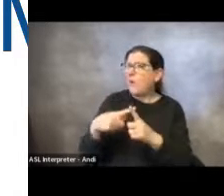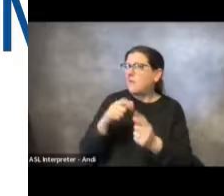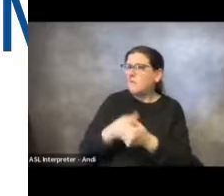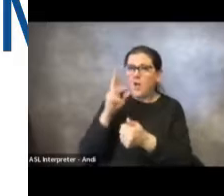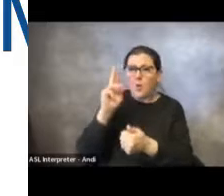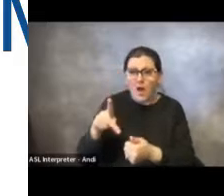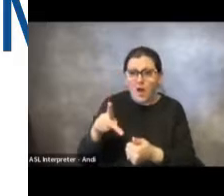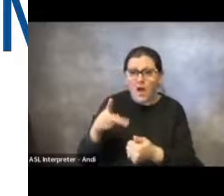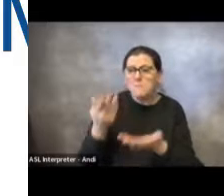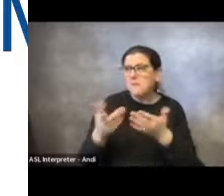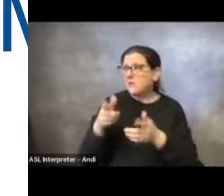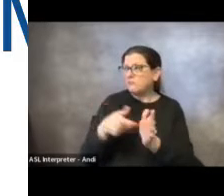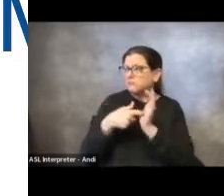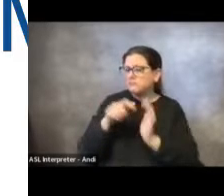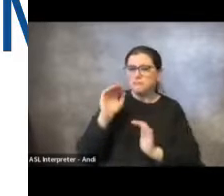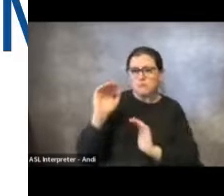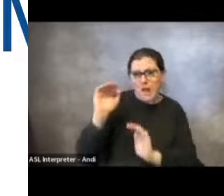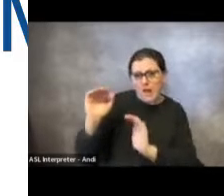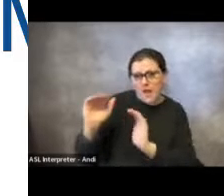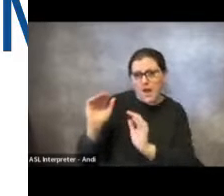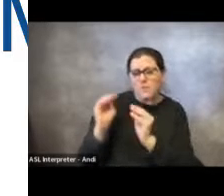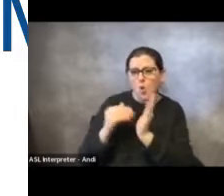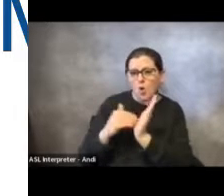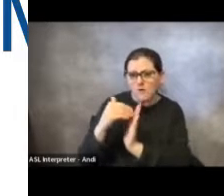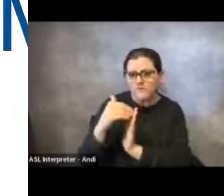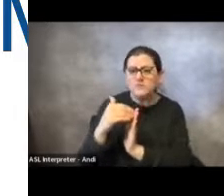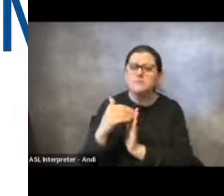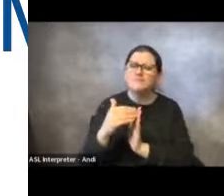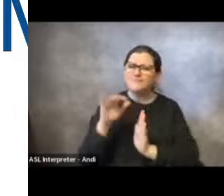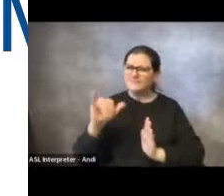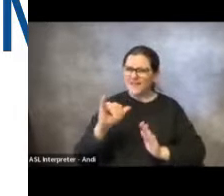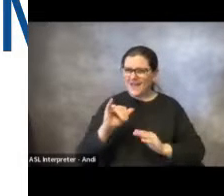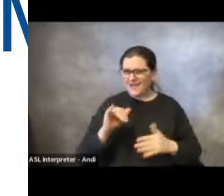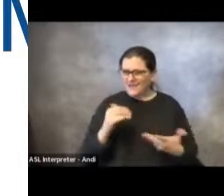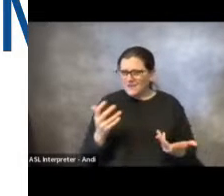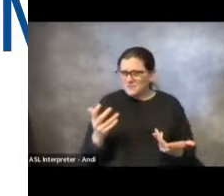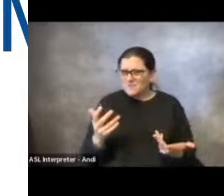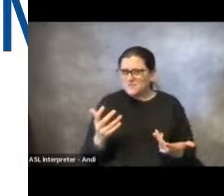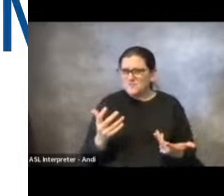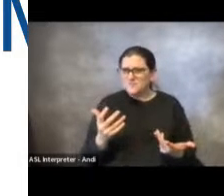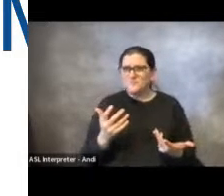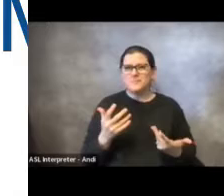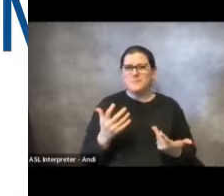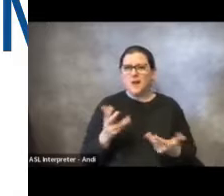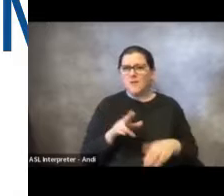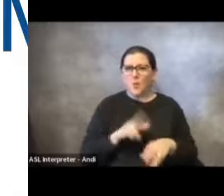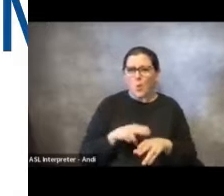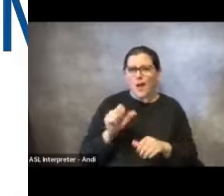might need reminders and those types of things that, you know, we don't sure we could go and certainly encourage them to do